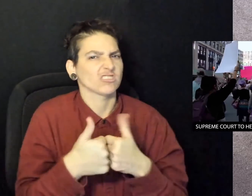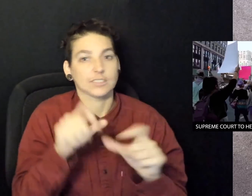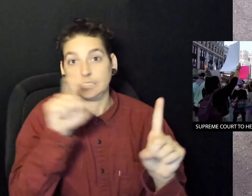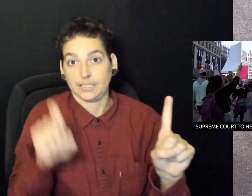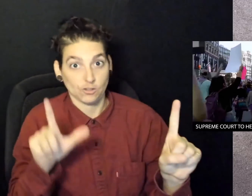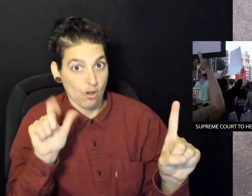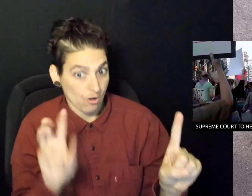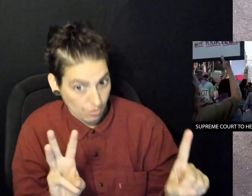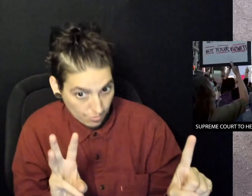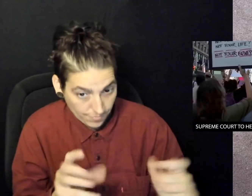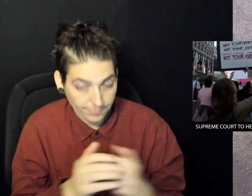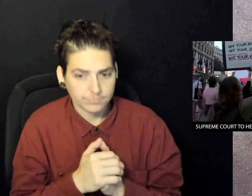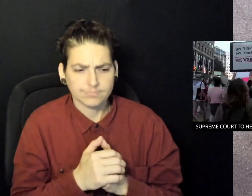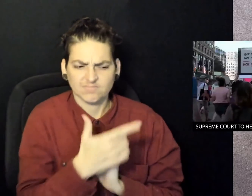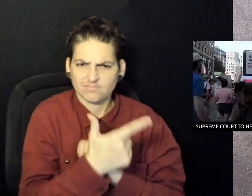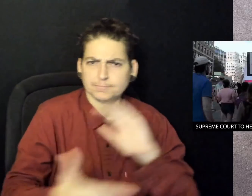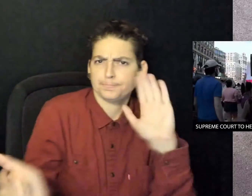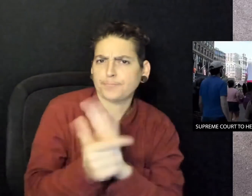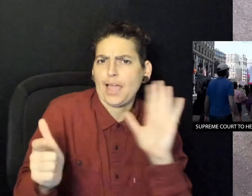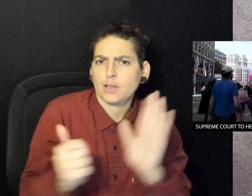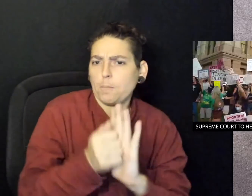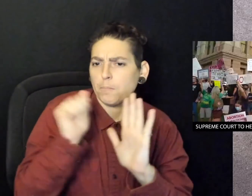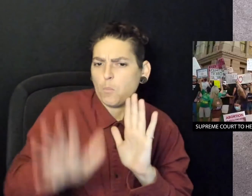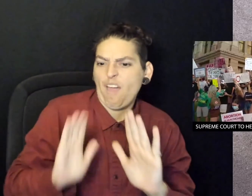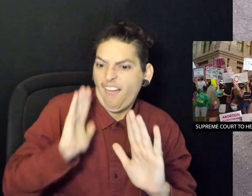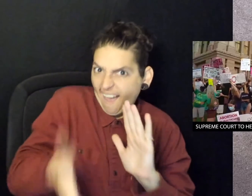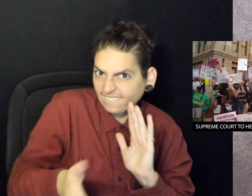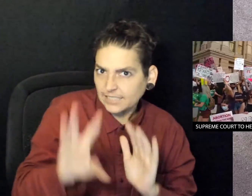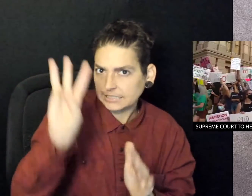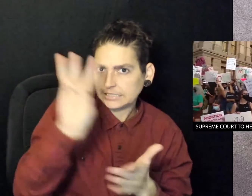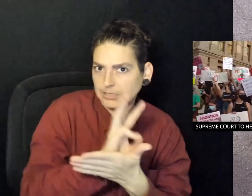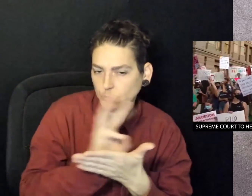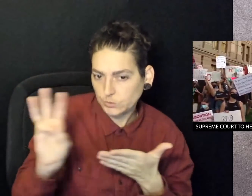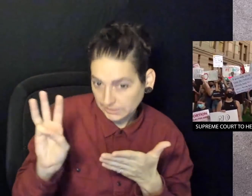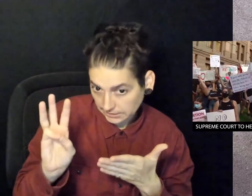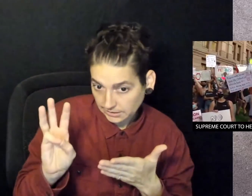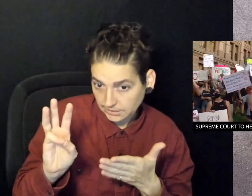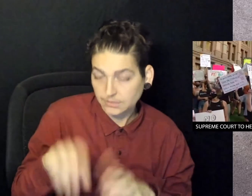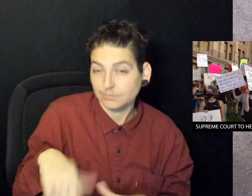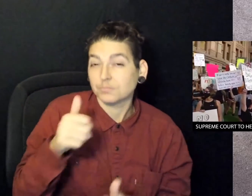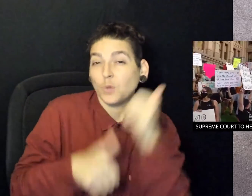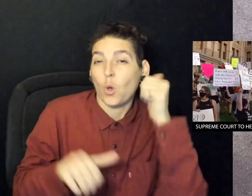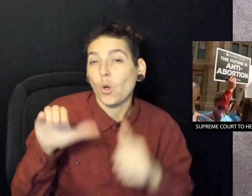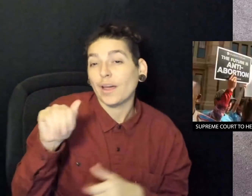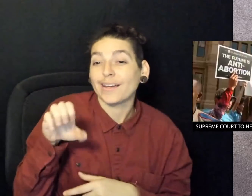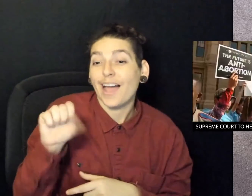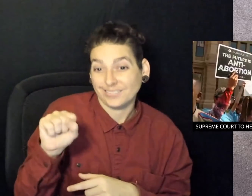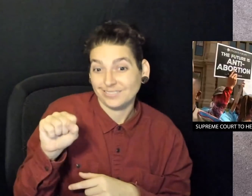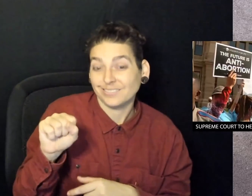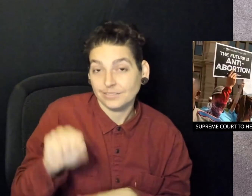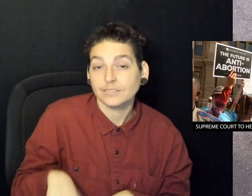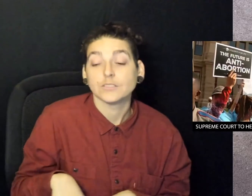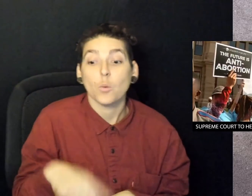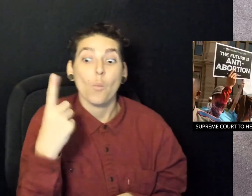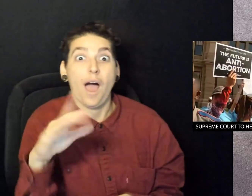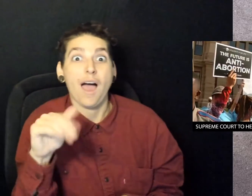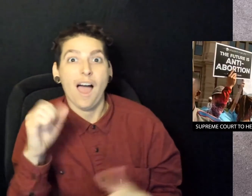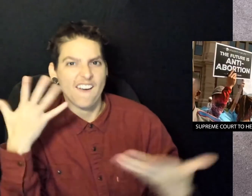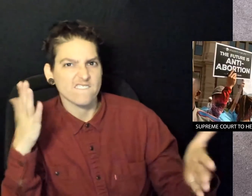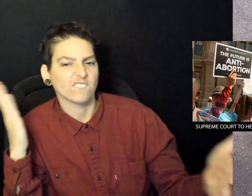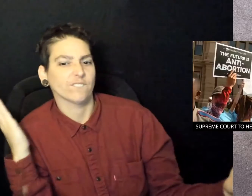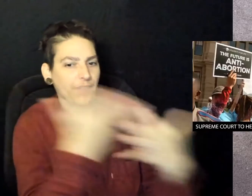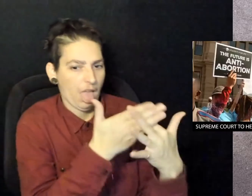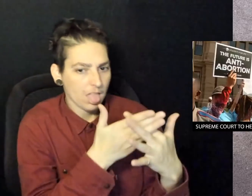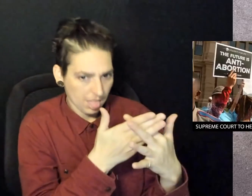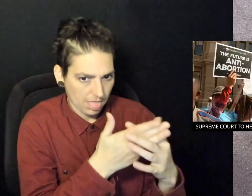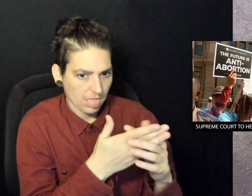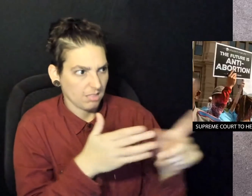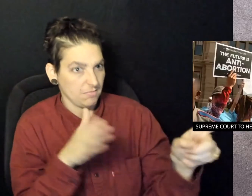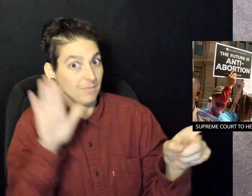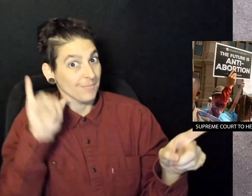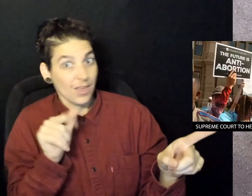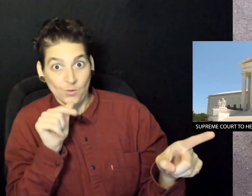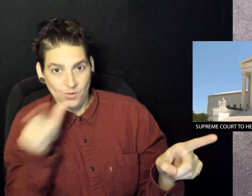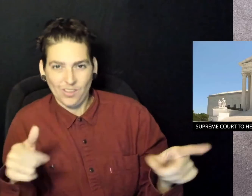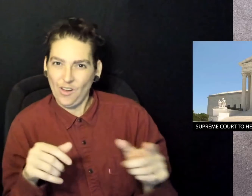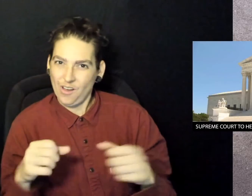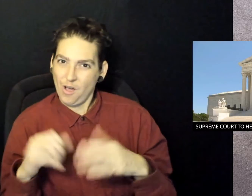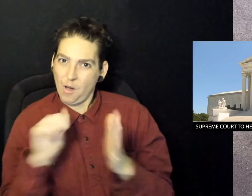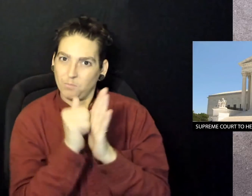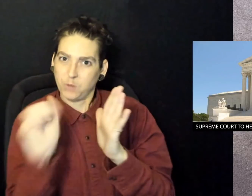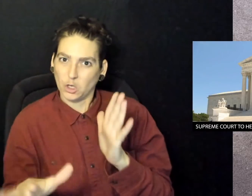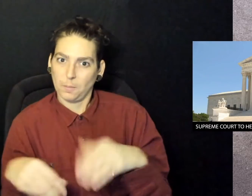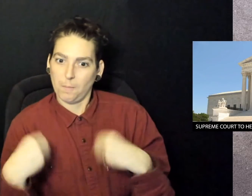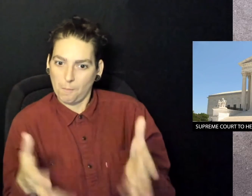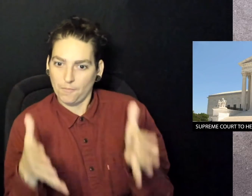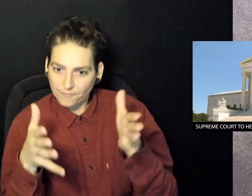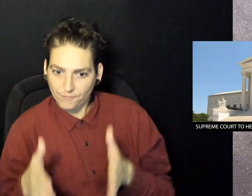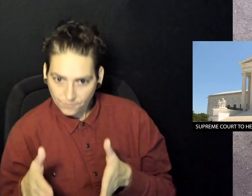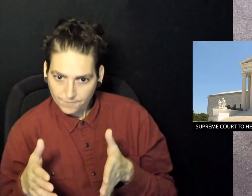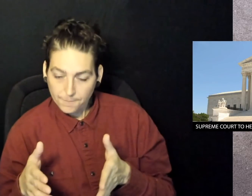cases challenging the Texas law that bans abortions after six weeks in most cases one